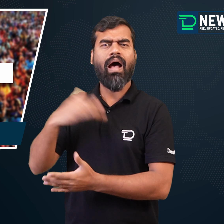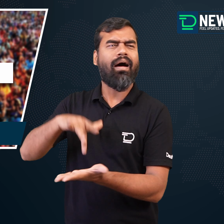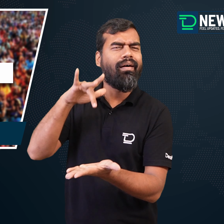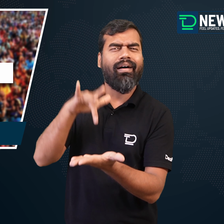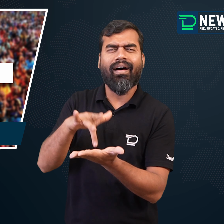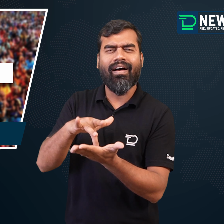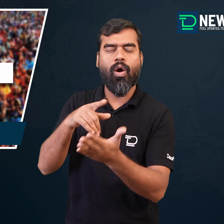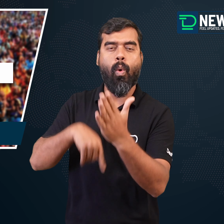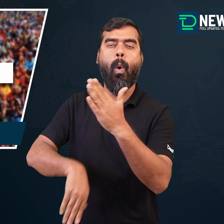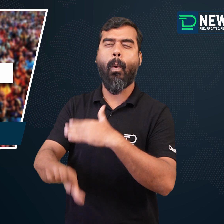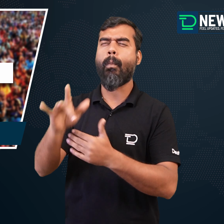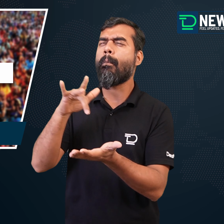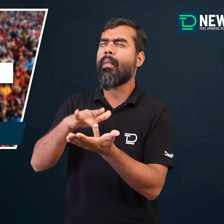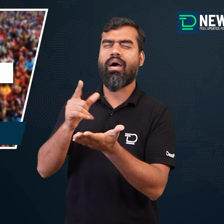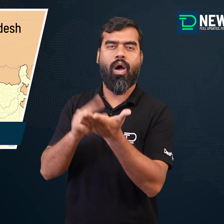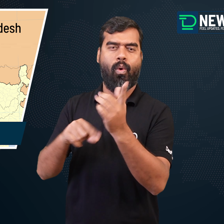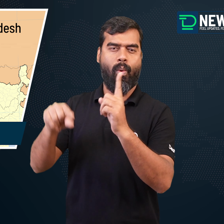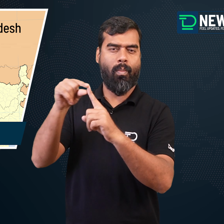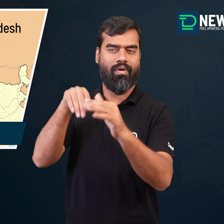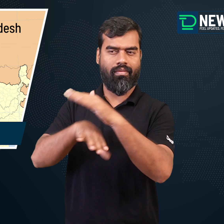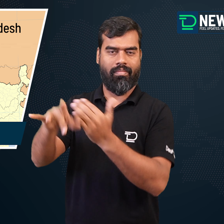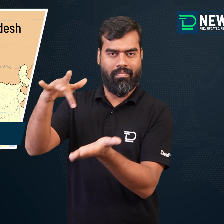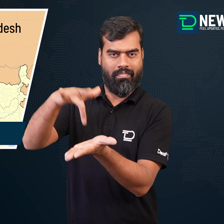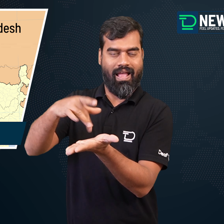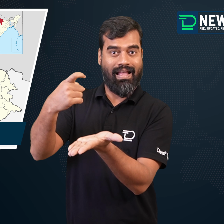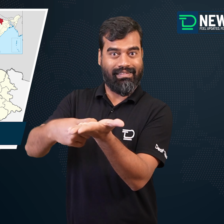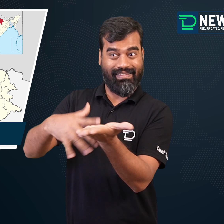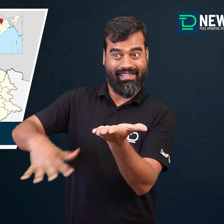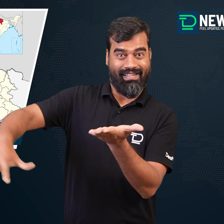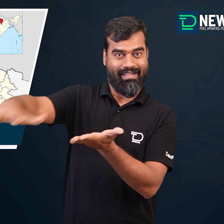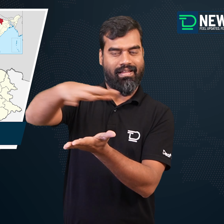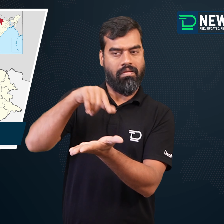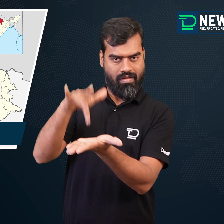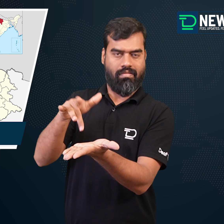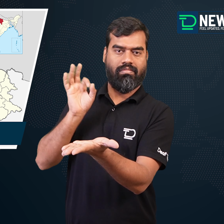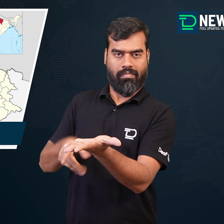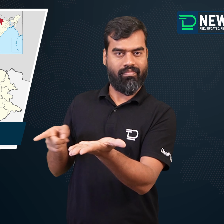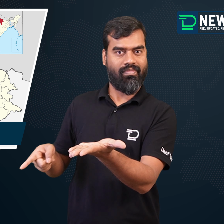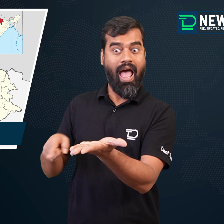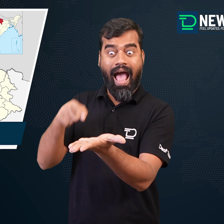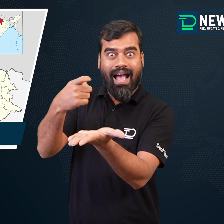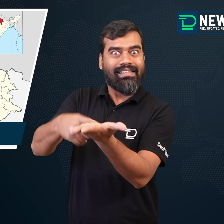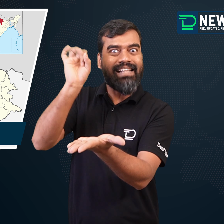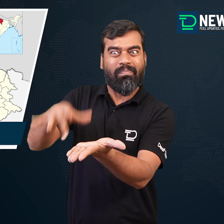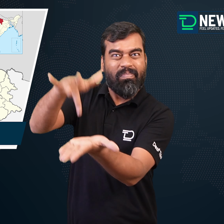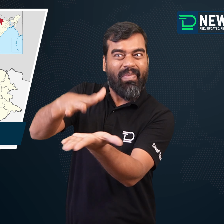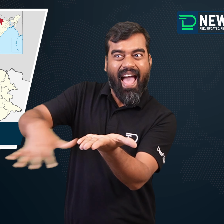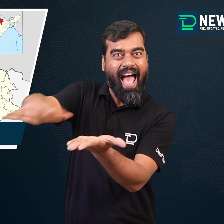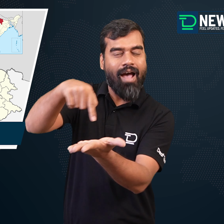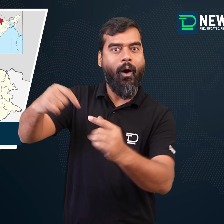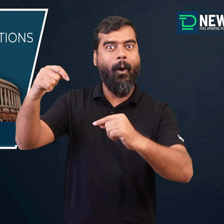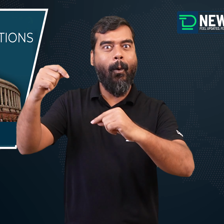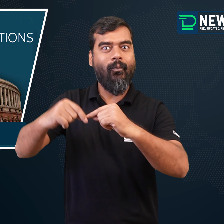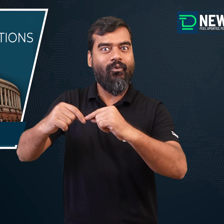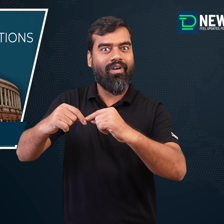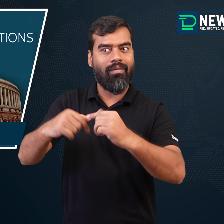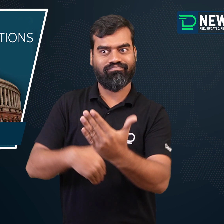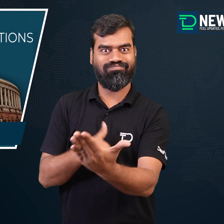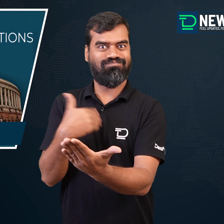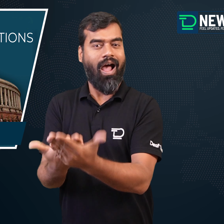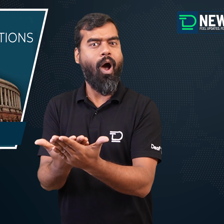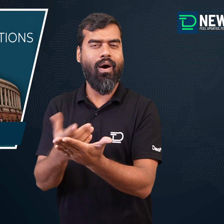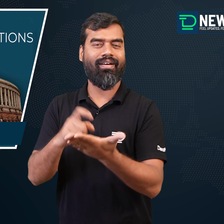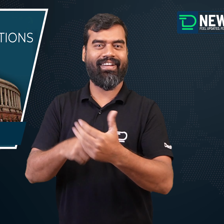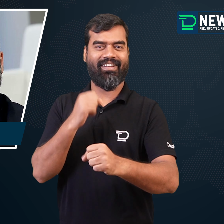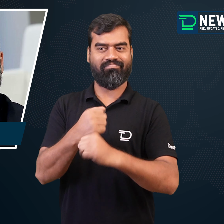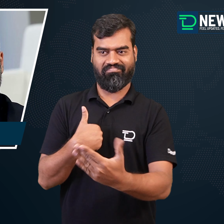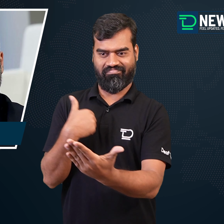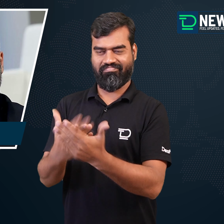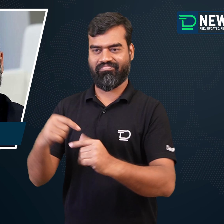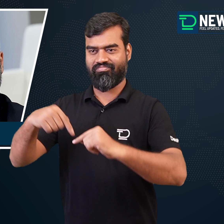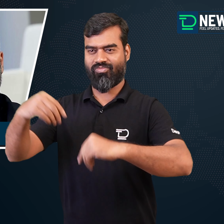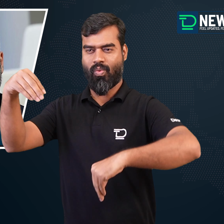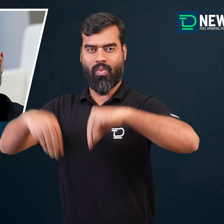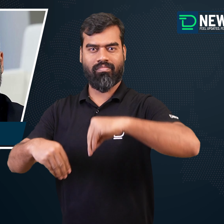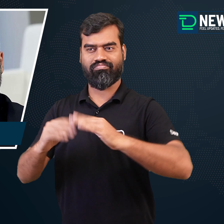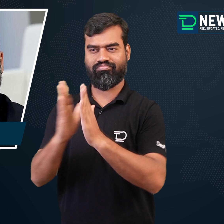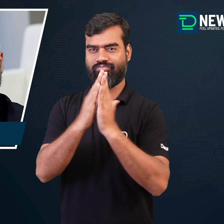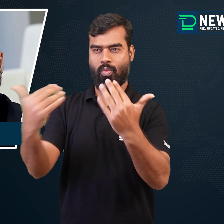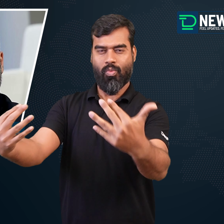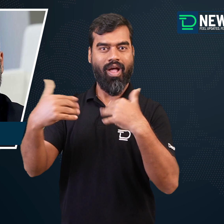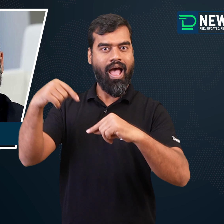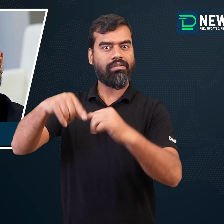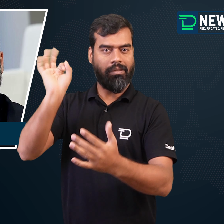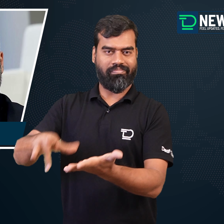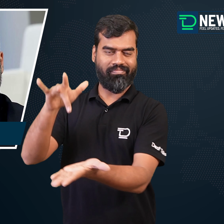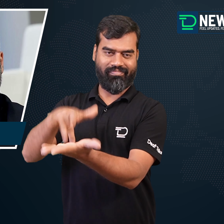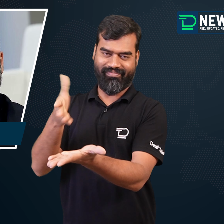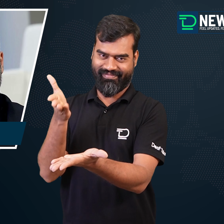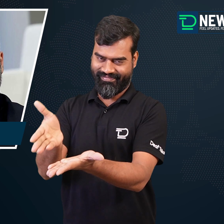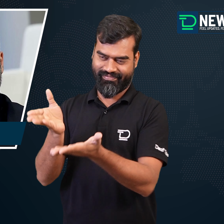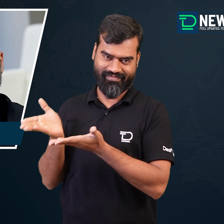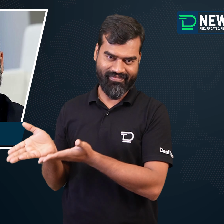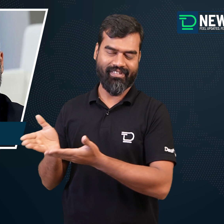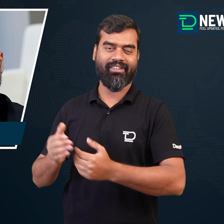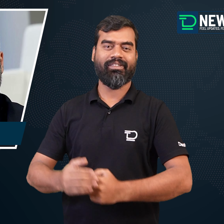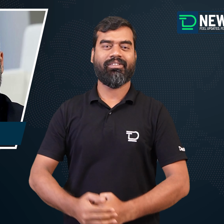Also, he is from the Raebareli constituency, where Rahul is currently contesting the election.